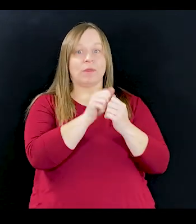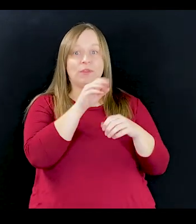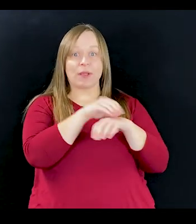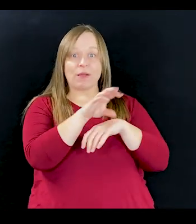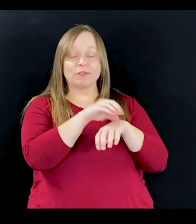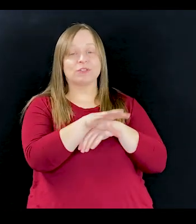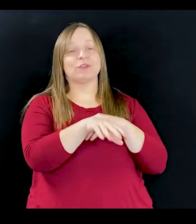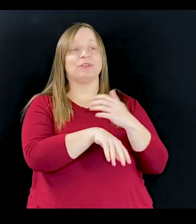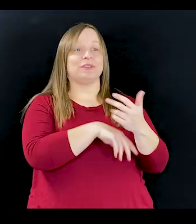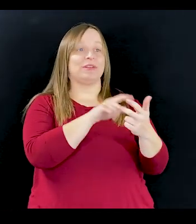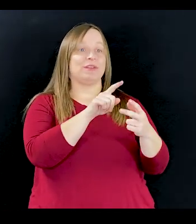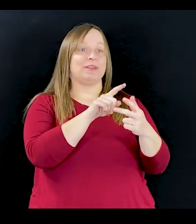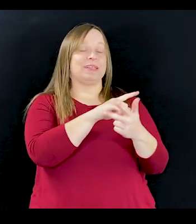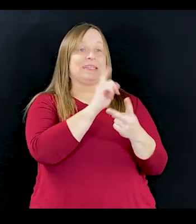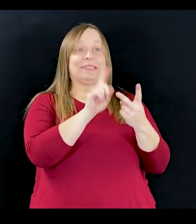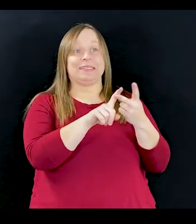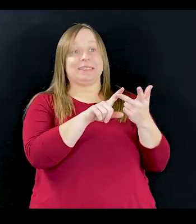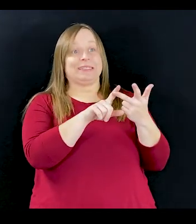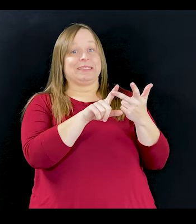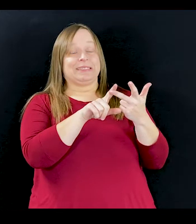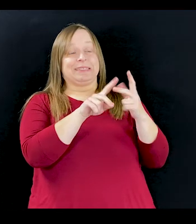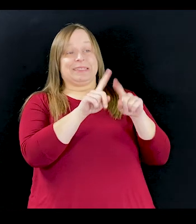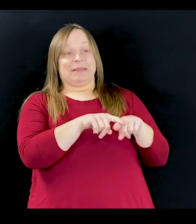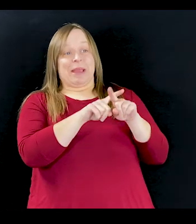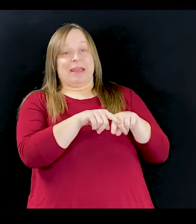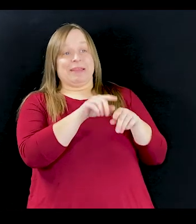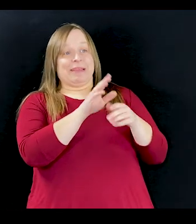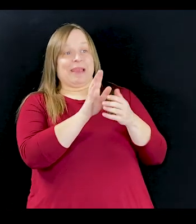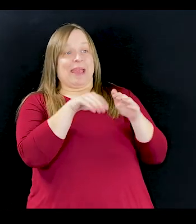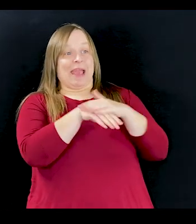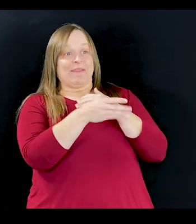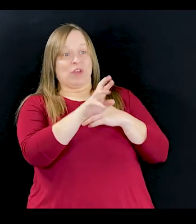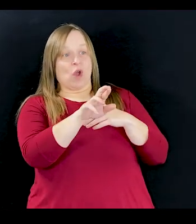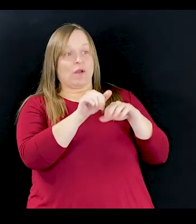counselor. It then can also take a few months depending on if ACCES-VR needs